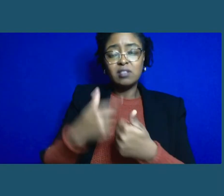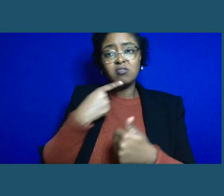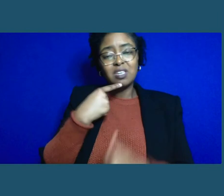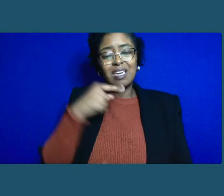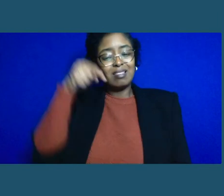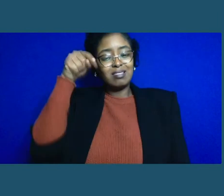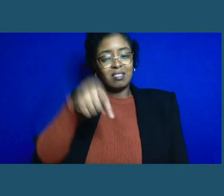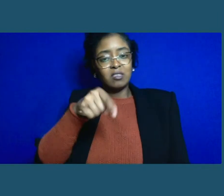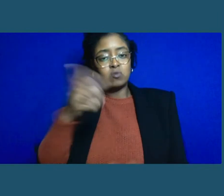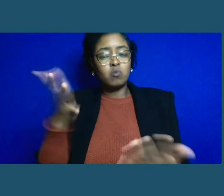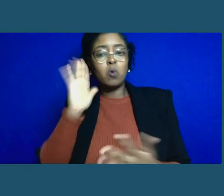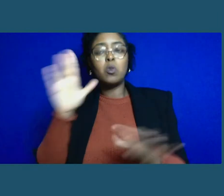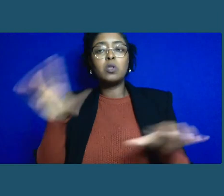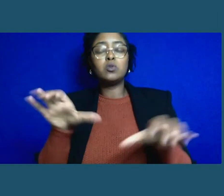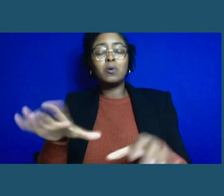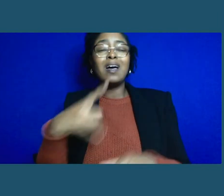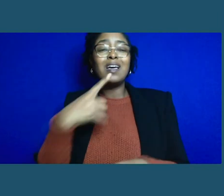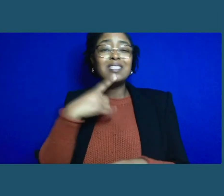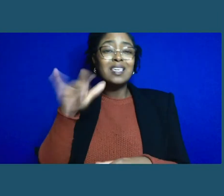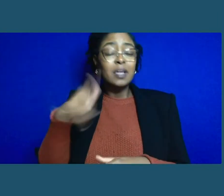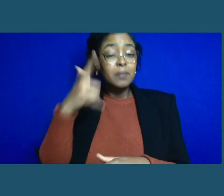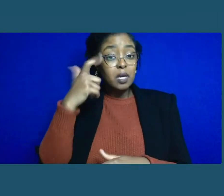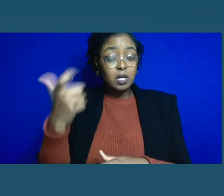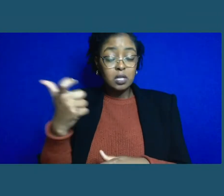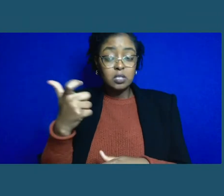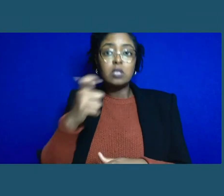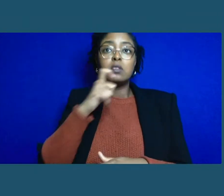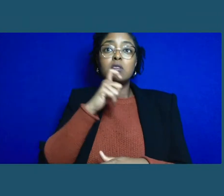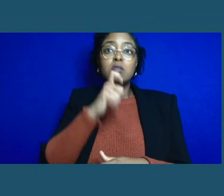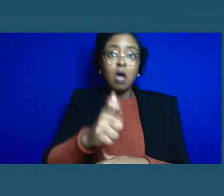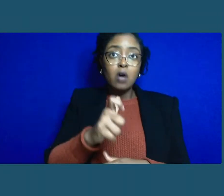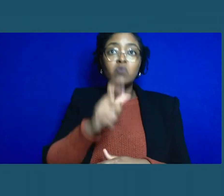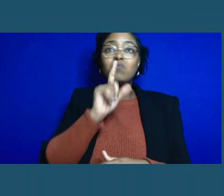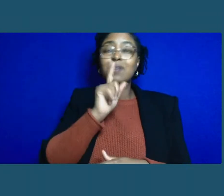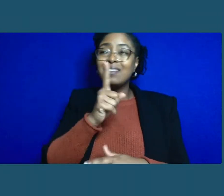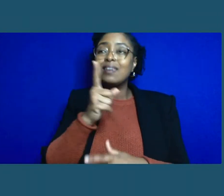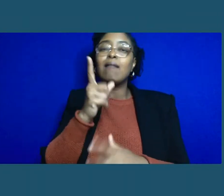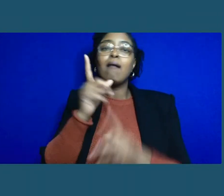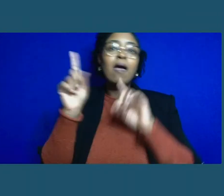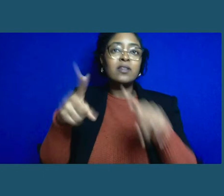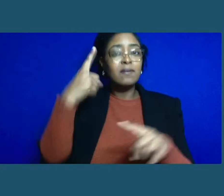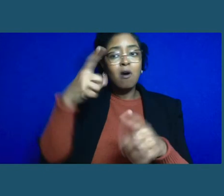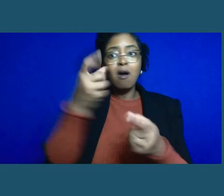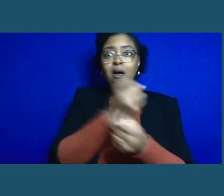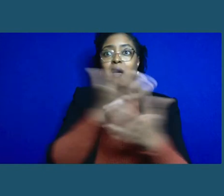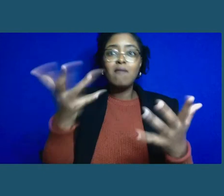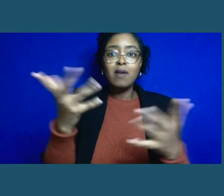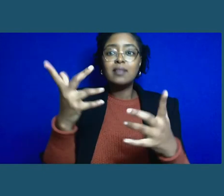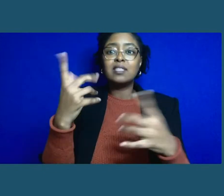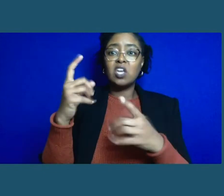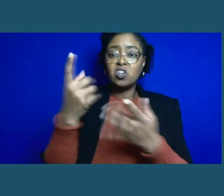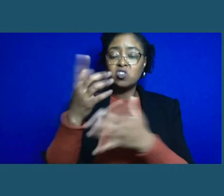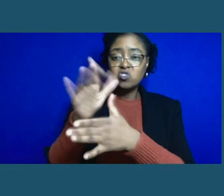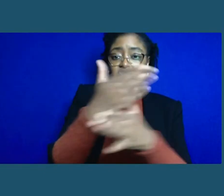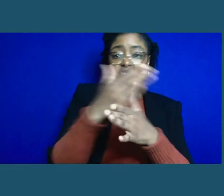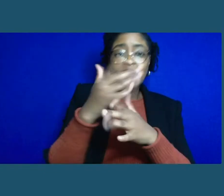take a bite of the apple to say, you know what this is what we're going to do. So I say that to